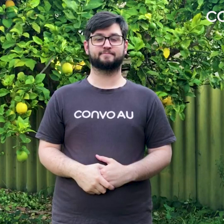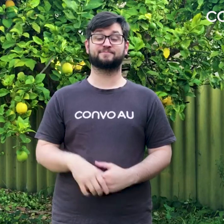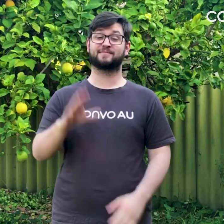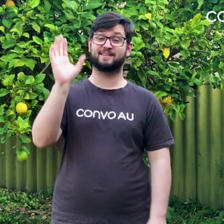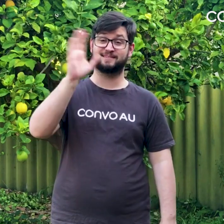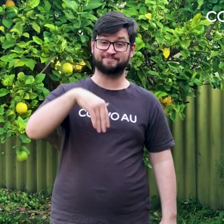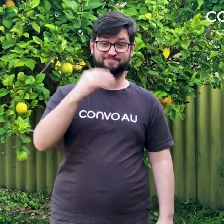Hey there!